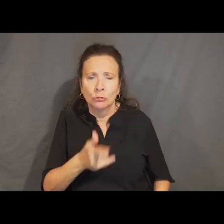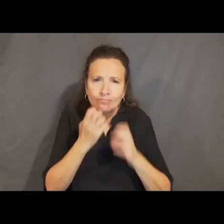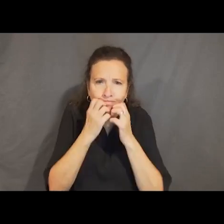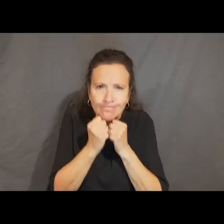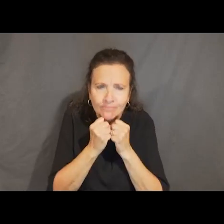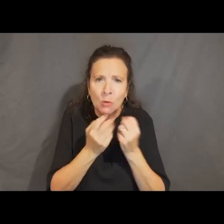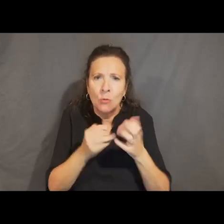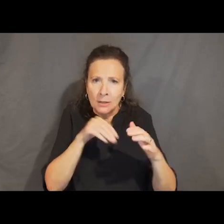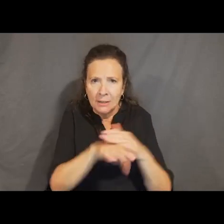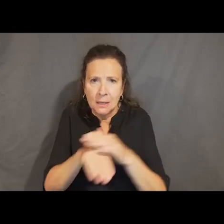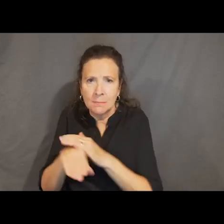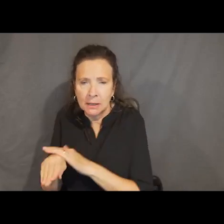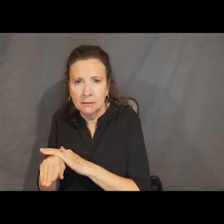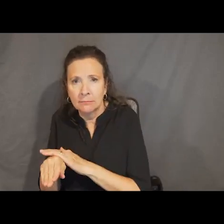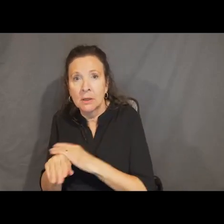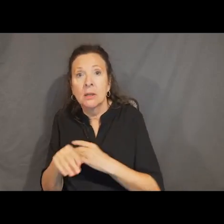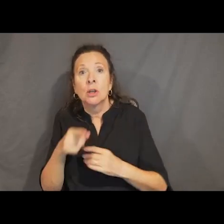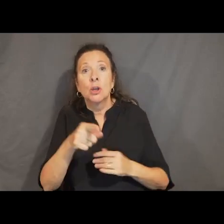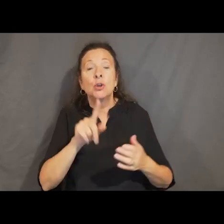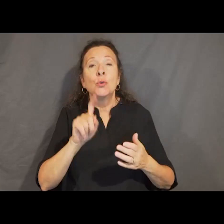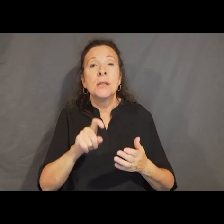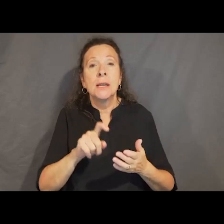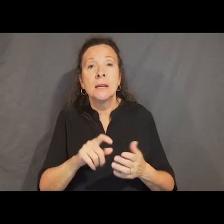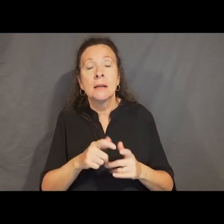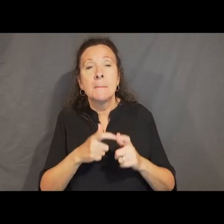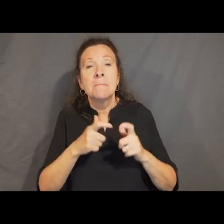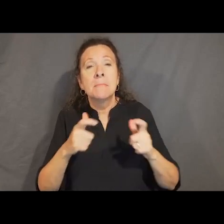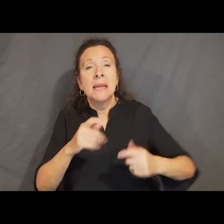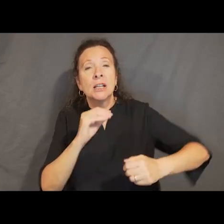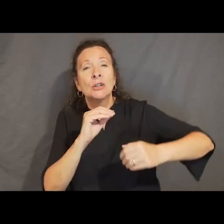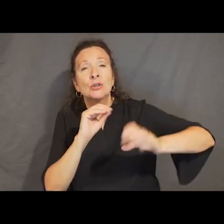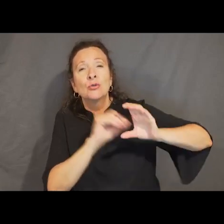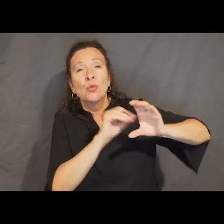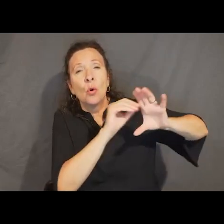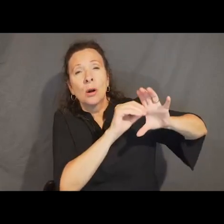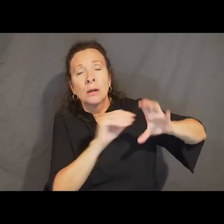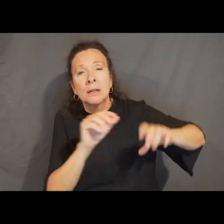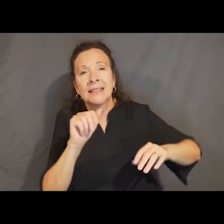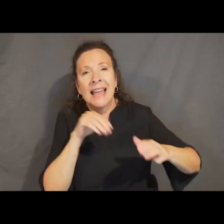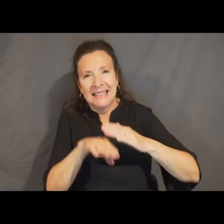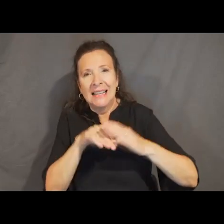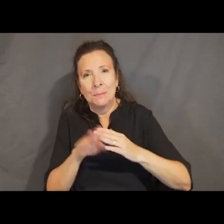of accessibility data. It's a strategic asset. And one of the things that is fueling Deque's